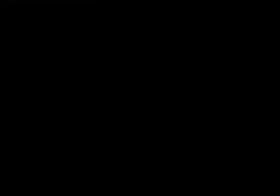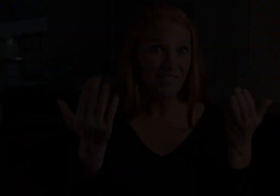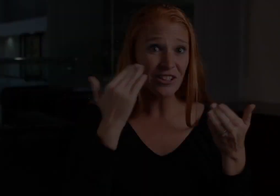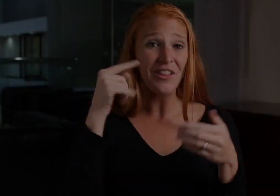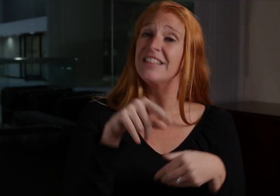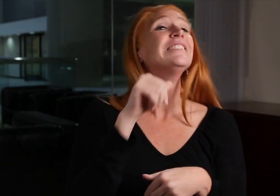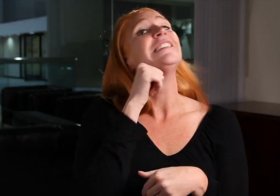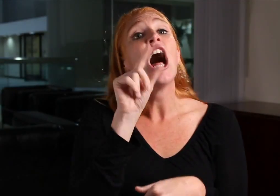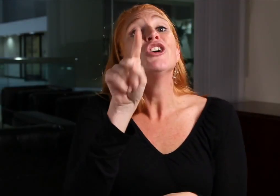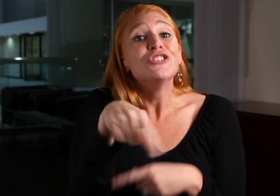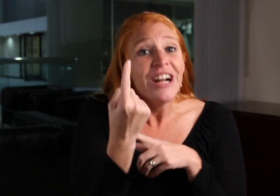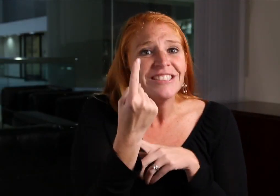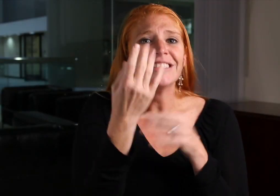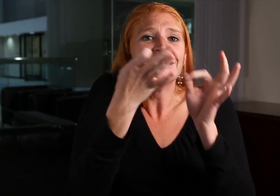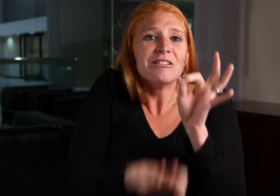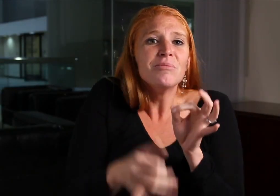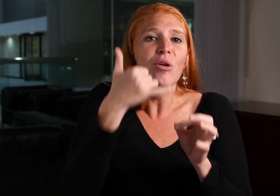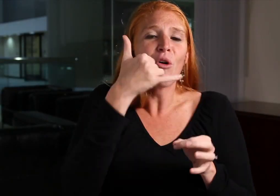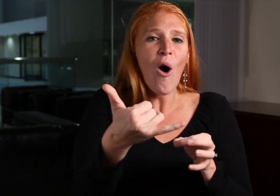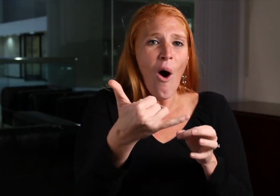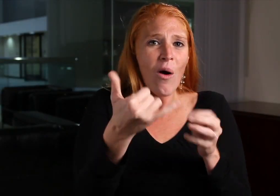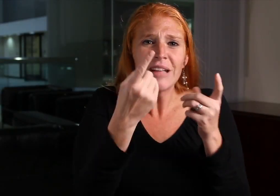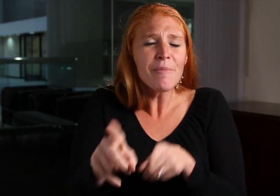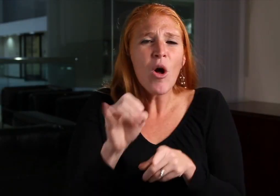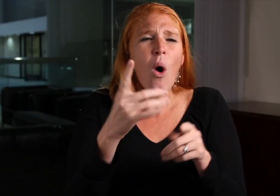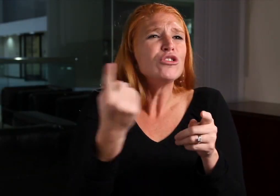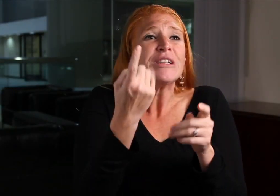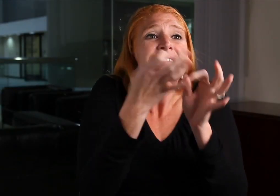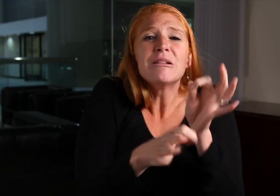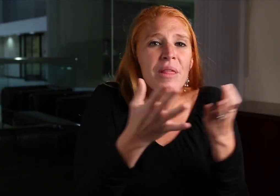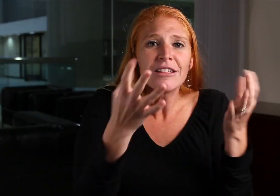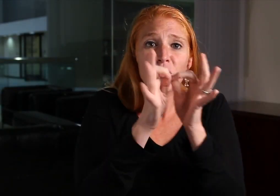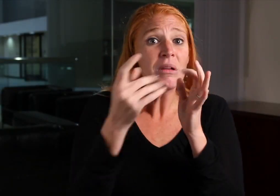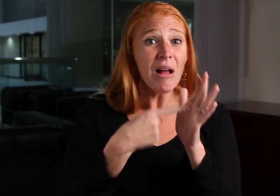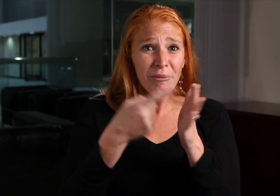Margie: It's not just simple calls that are being made, or simple things that you